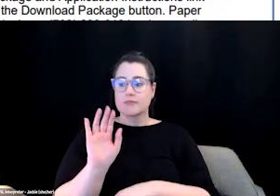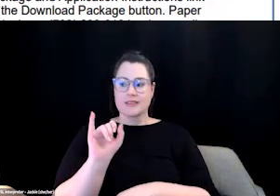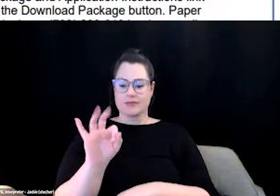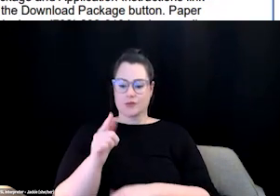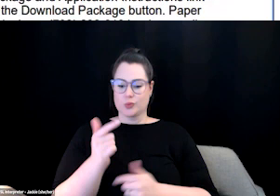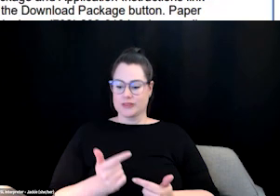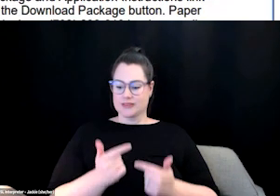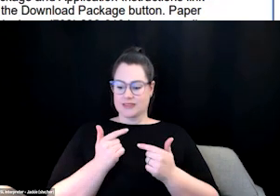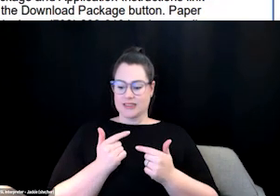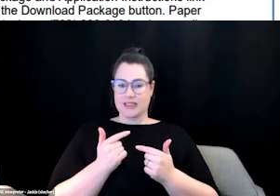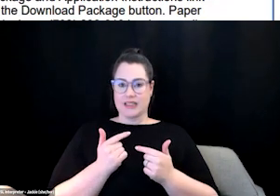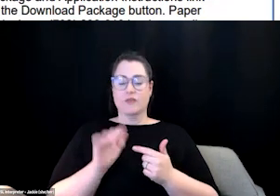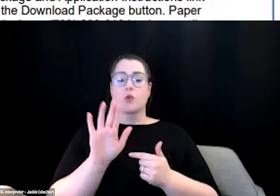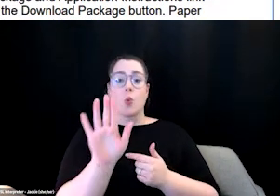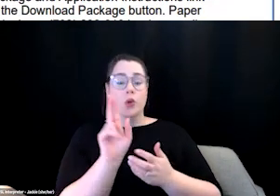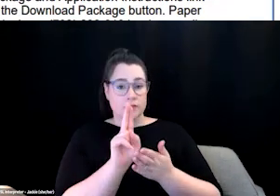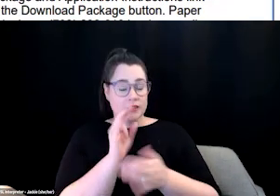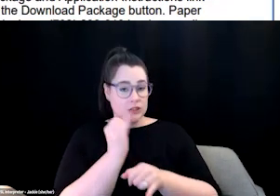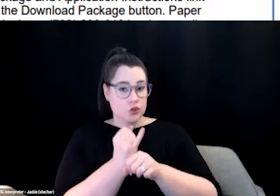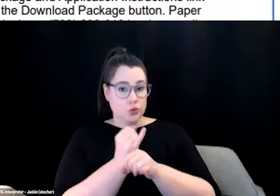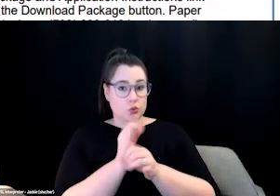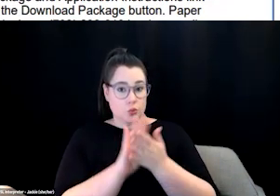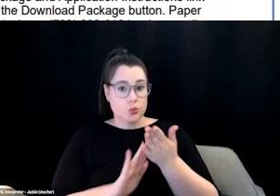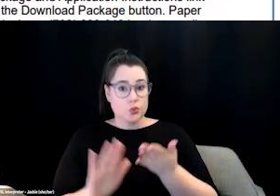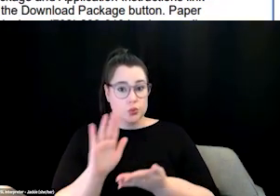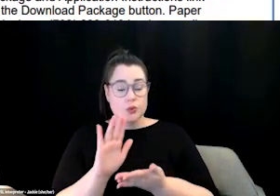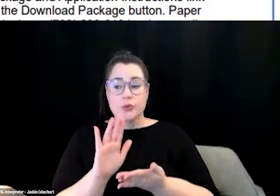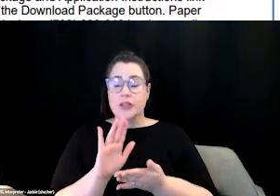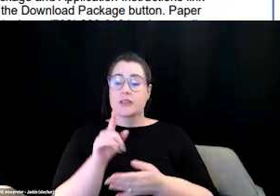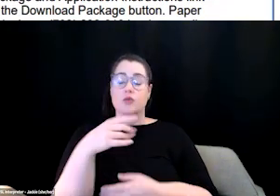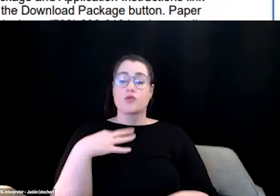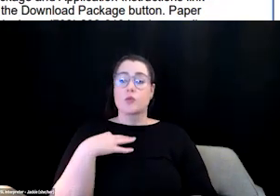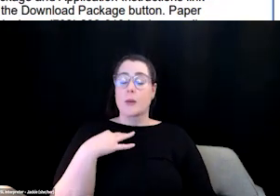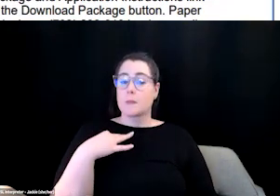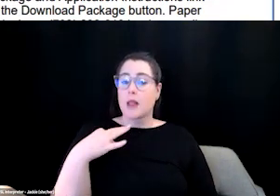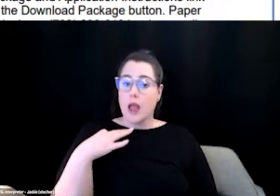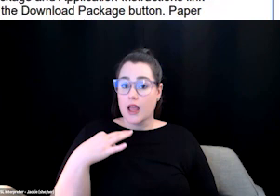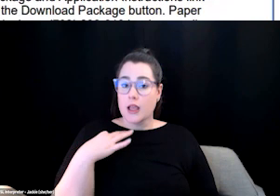So everyone applies to a proposal at NSF. You are submitting on behalf of your organization.